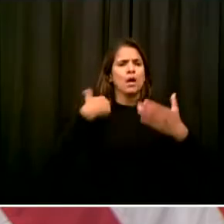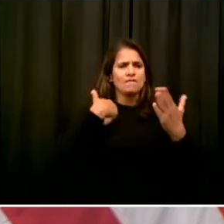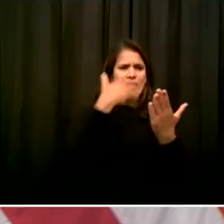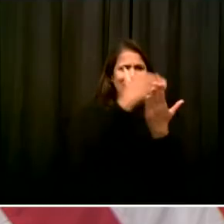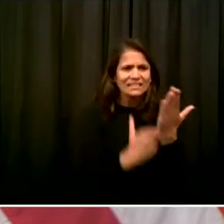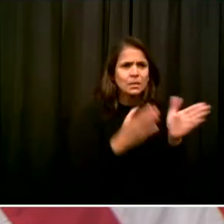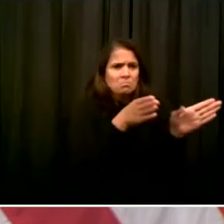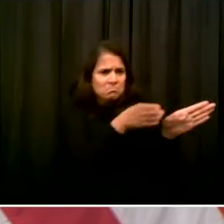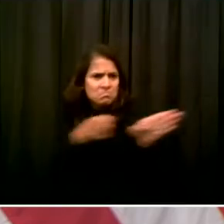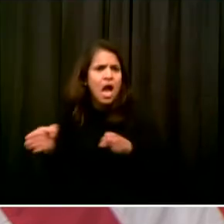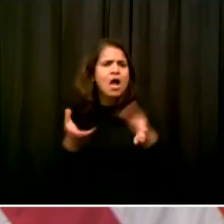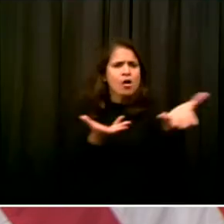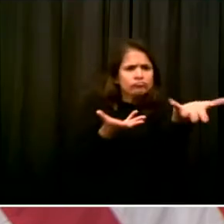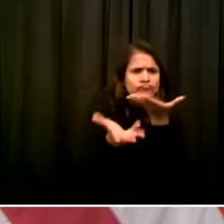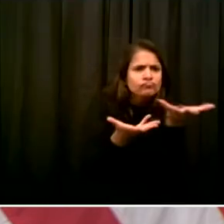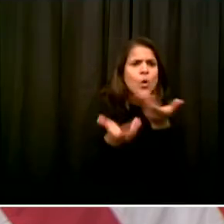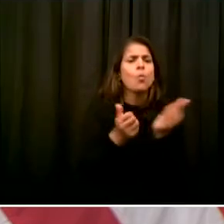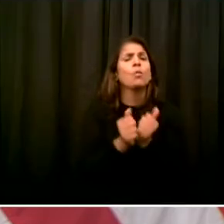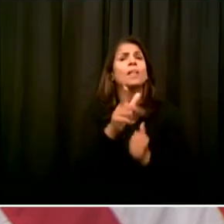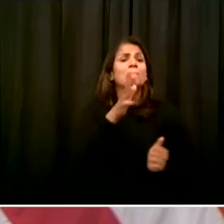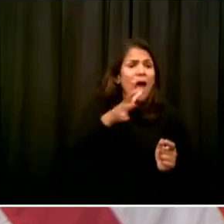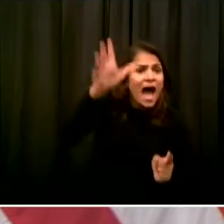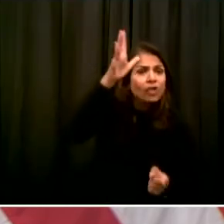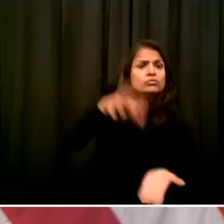CARRYING TEACHERS AND